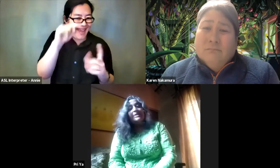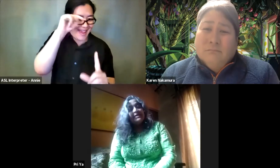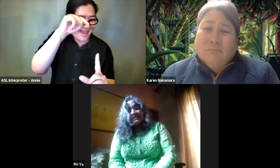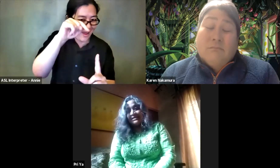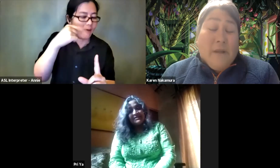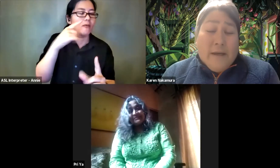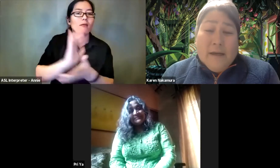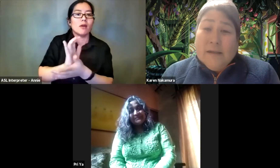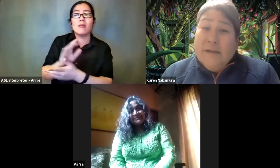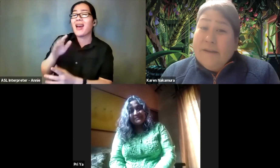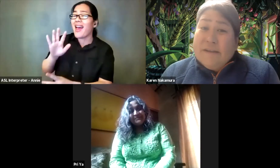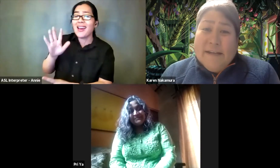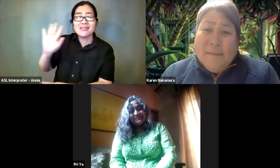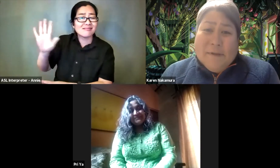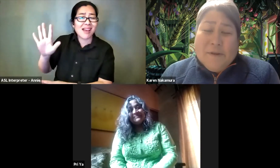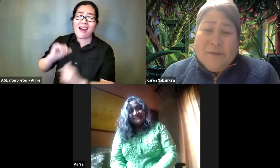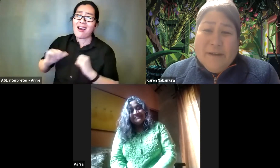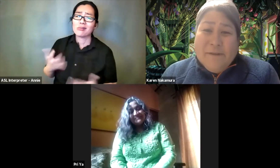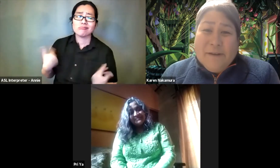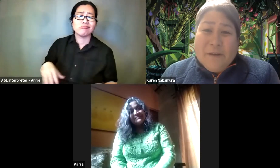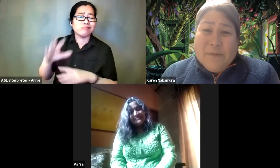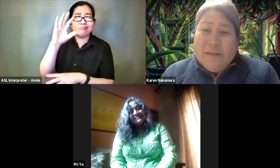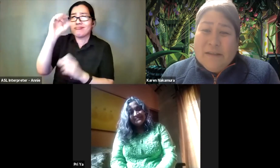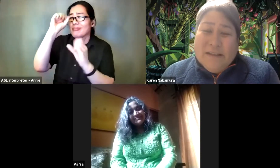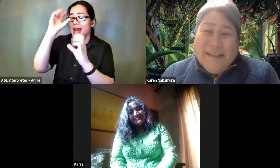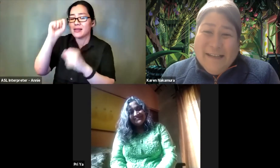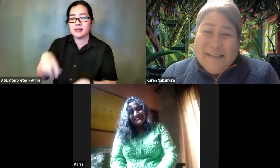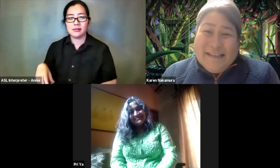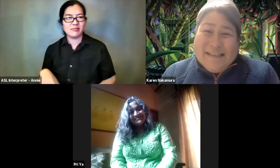Karen Nakamura: Yeah the dynamics, with a grandfather particularly nice.